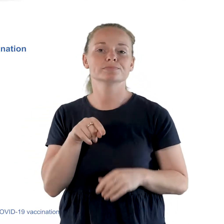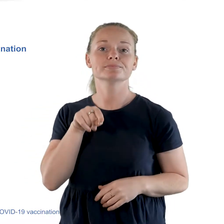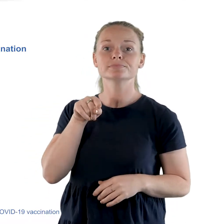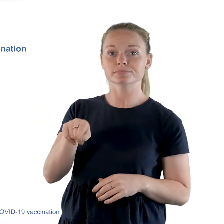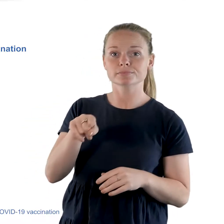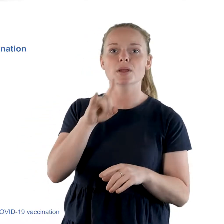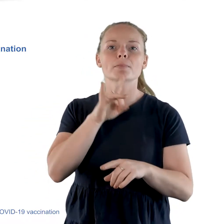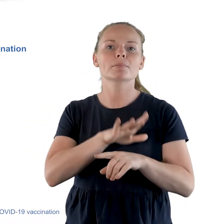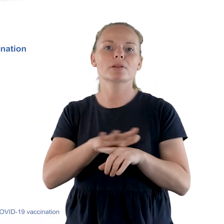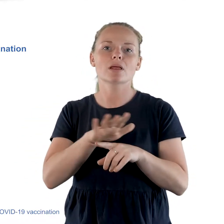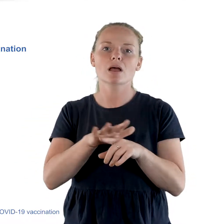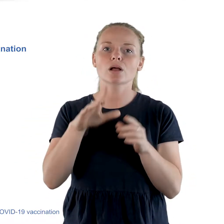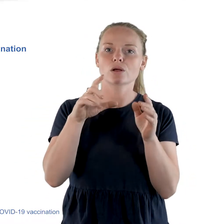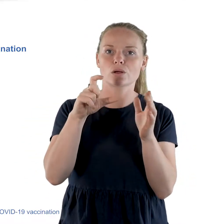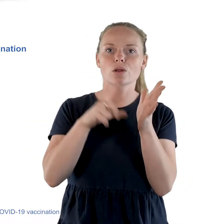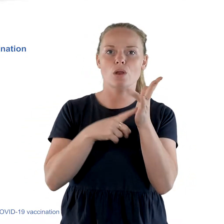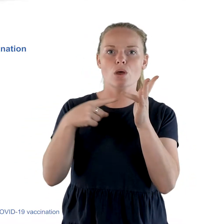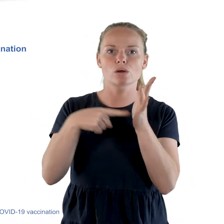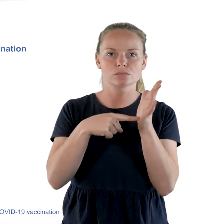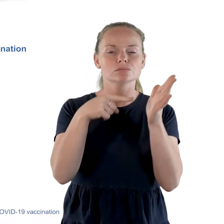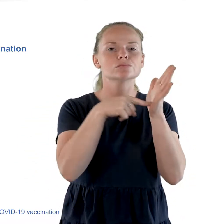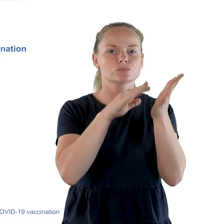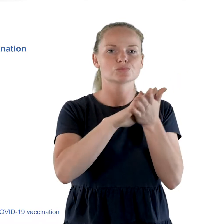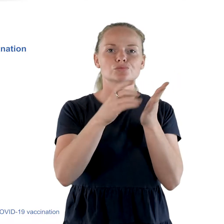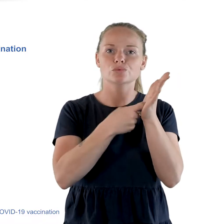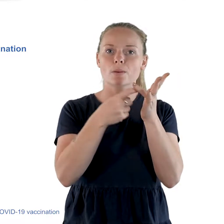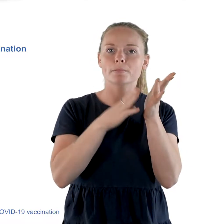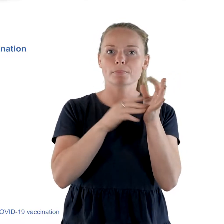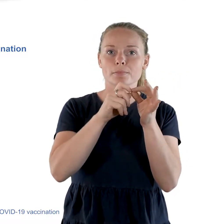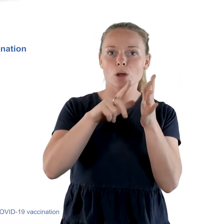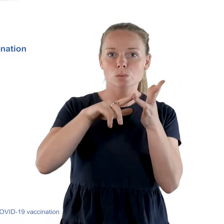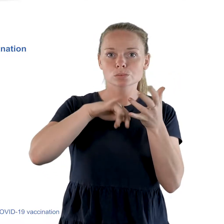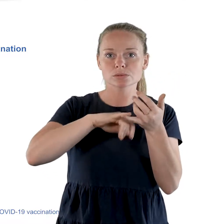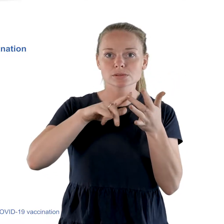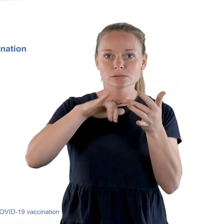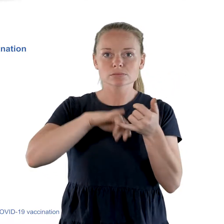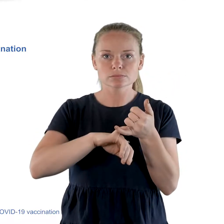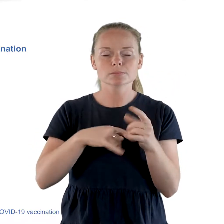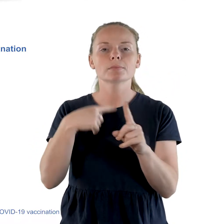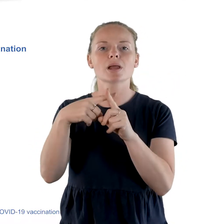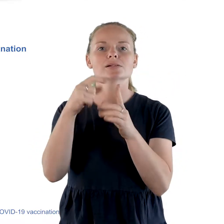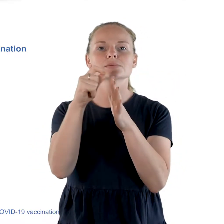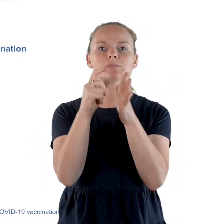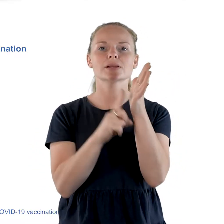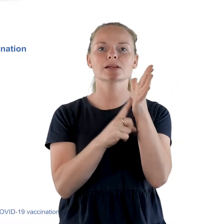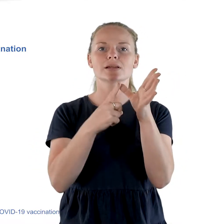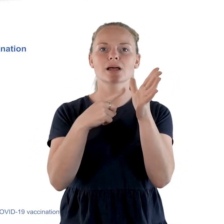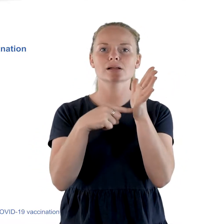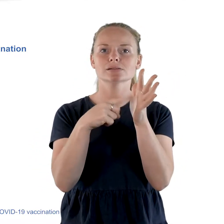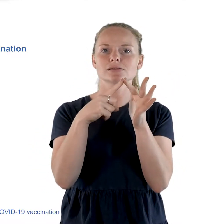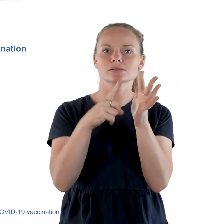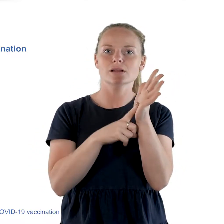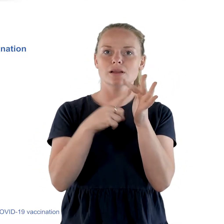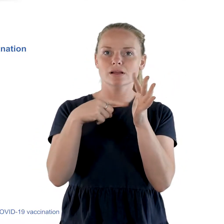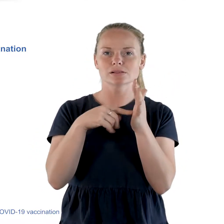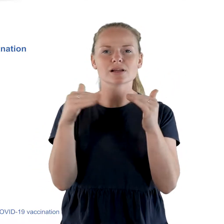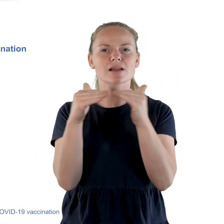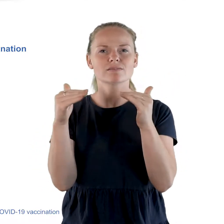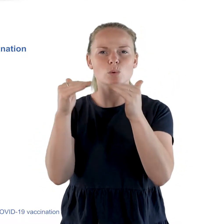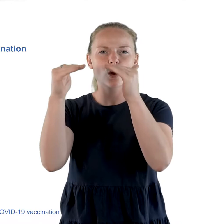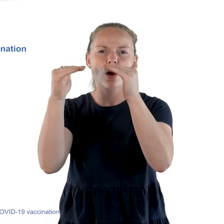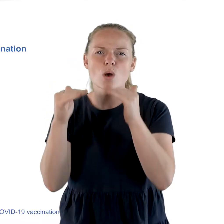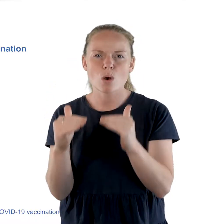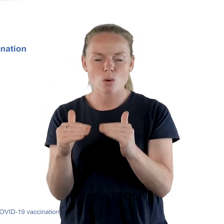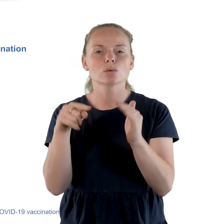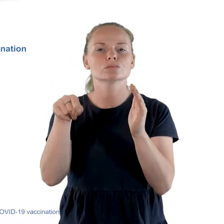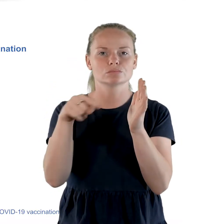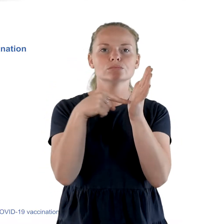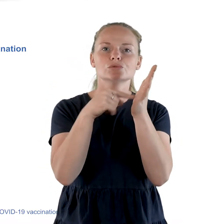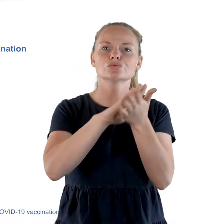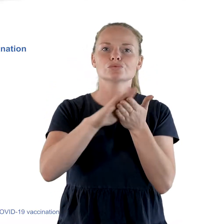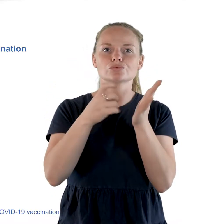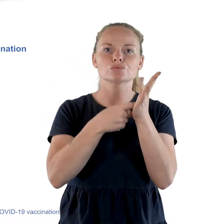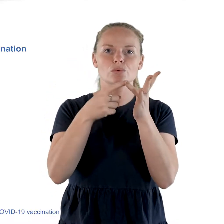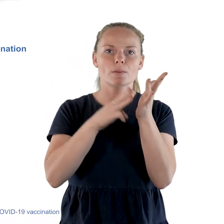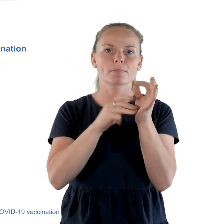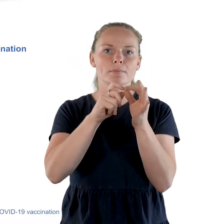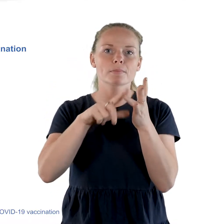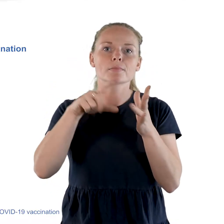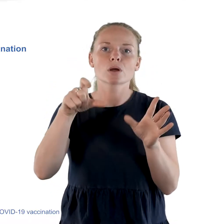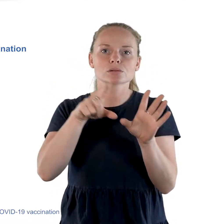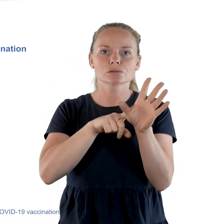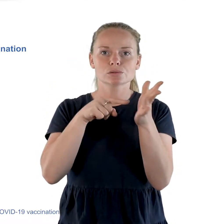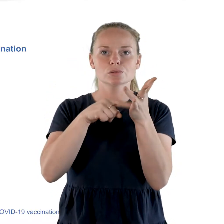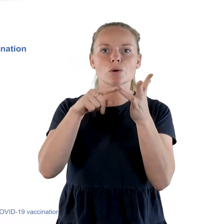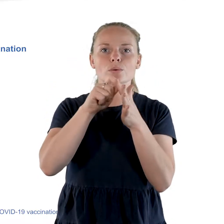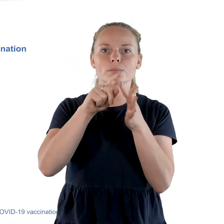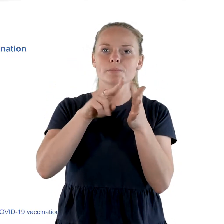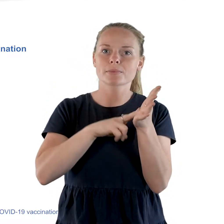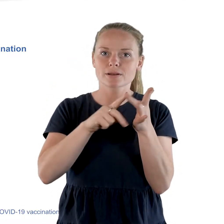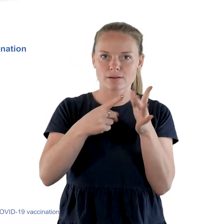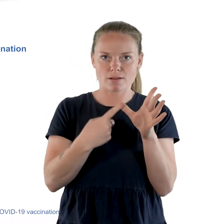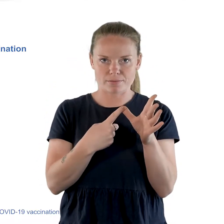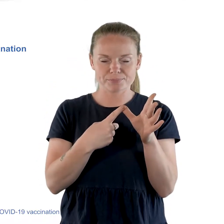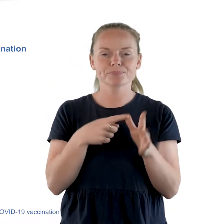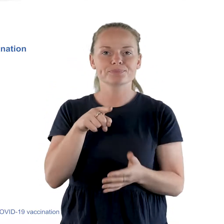which involves blood clotting (thrombosis) and low platelet levels (thrombocytopenia):